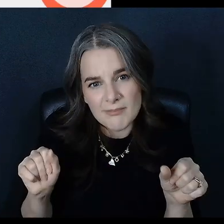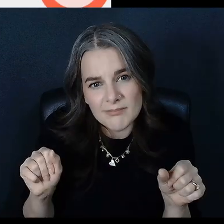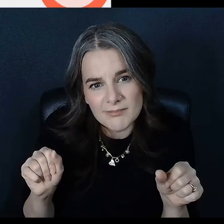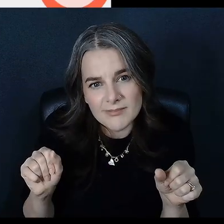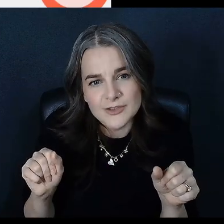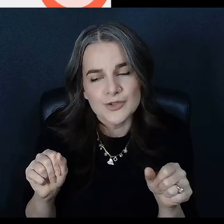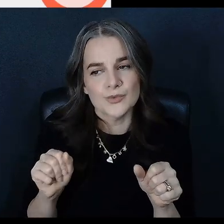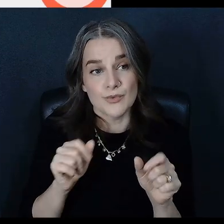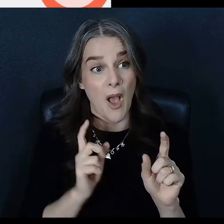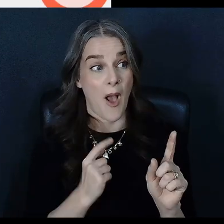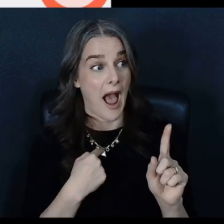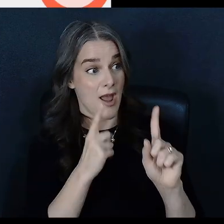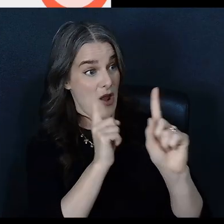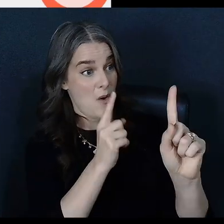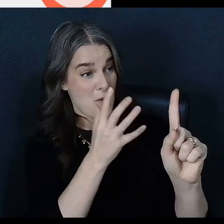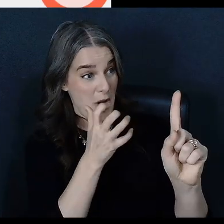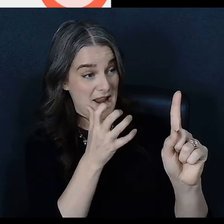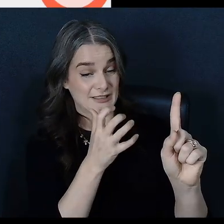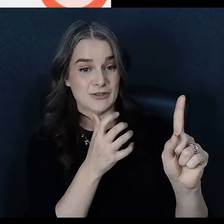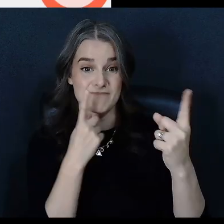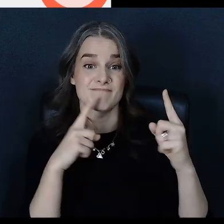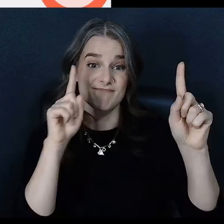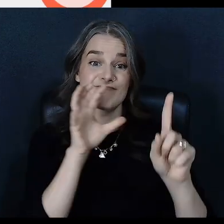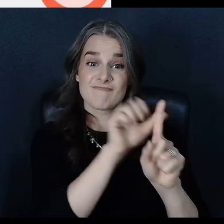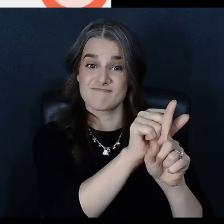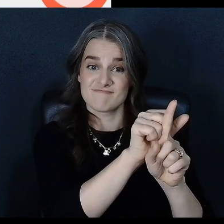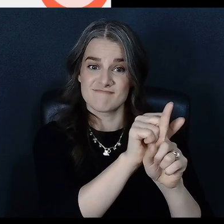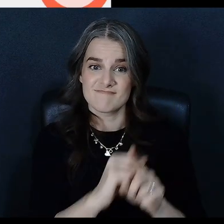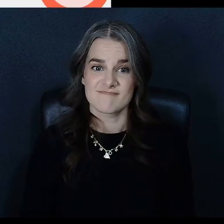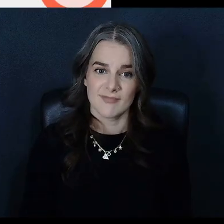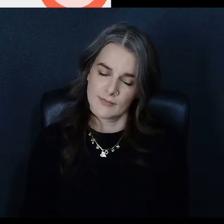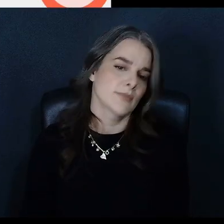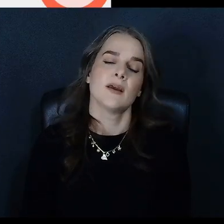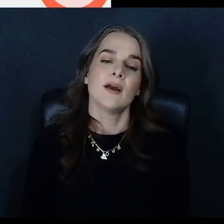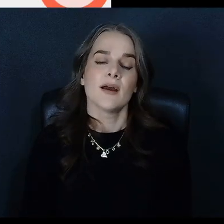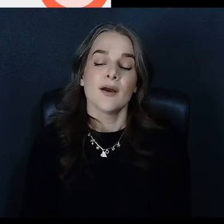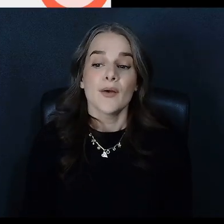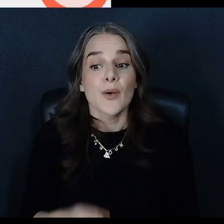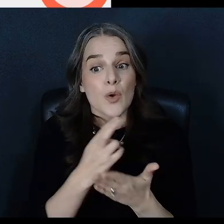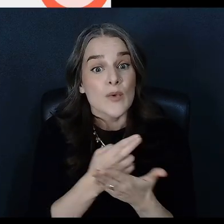I've given you some resources, just in case. I know we're talking about perhaps youth and adults today.